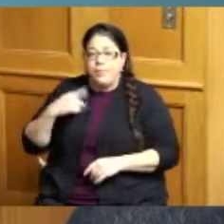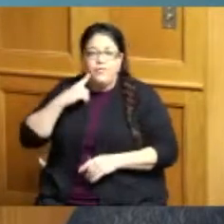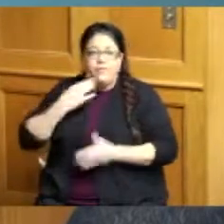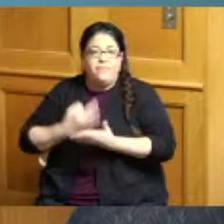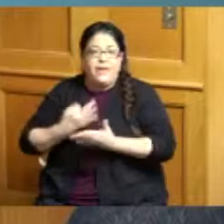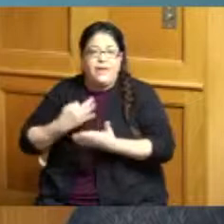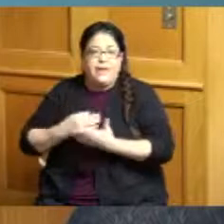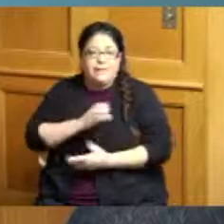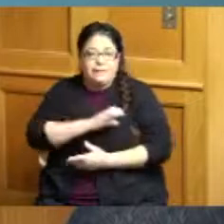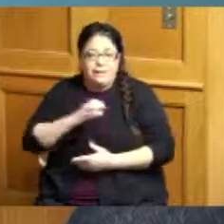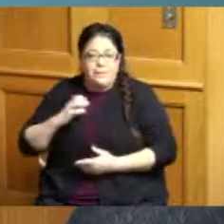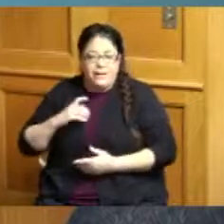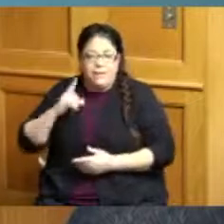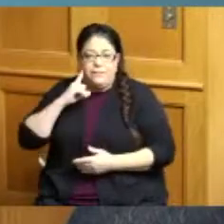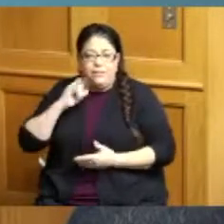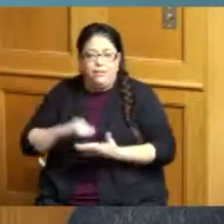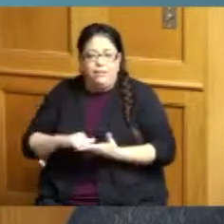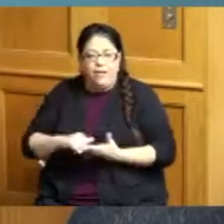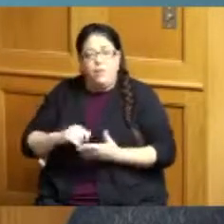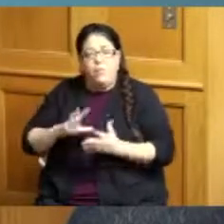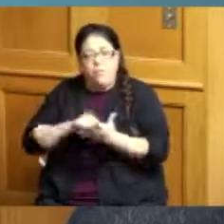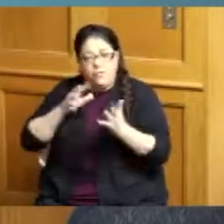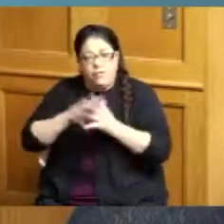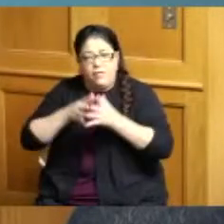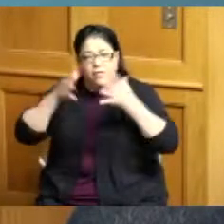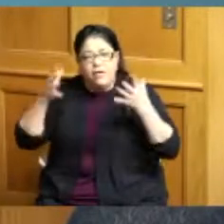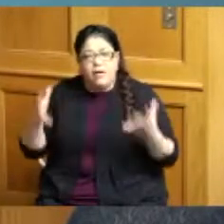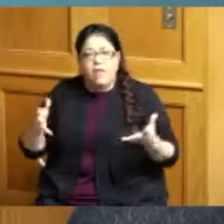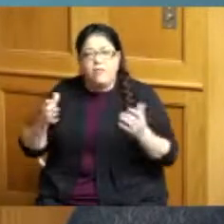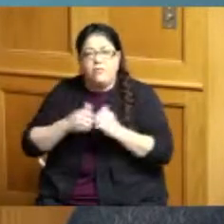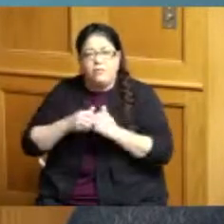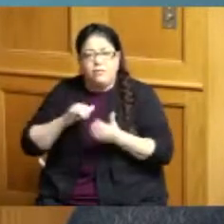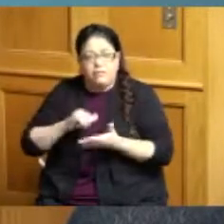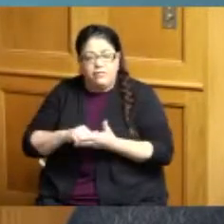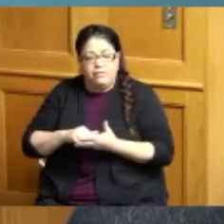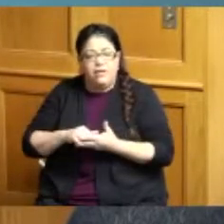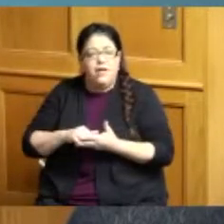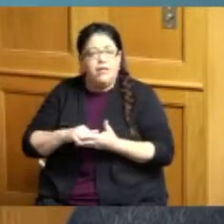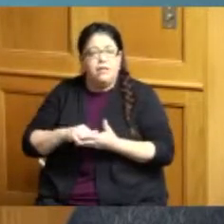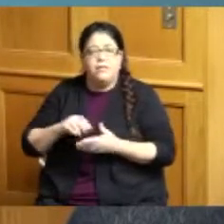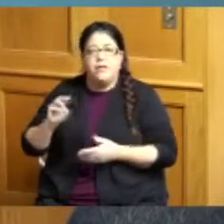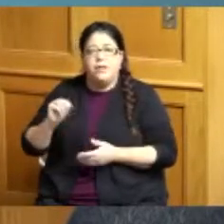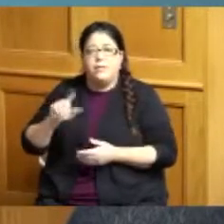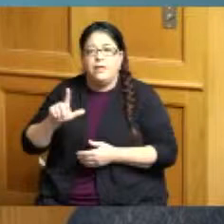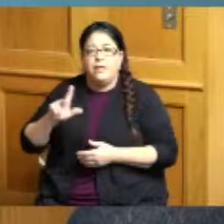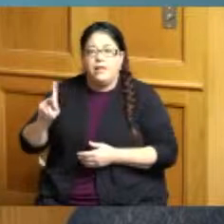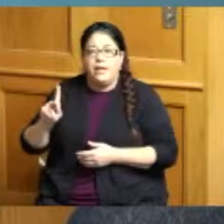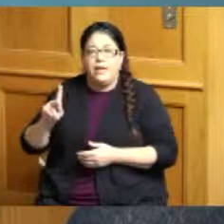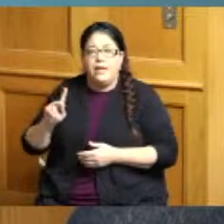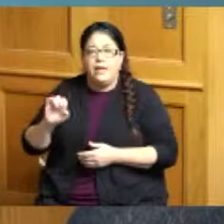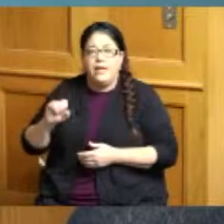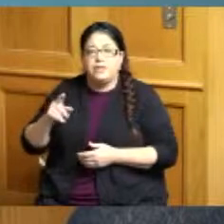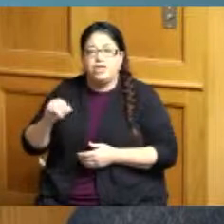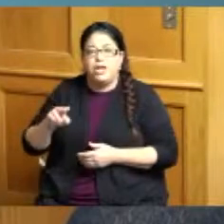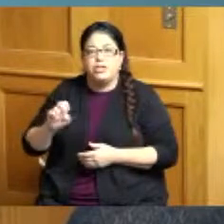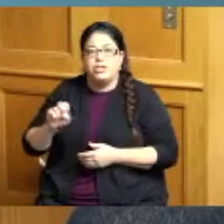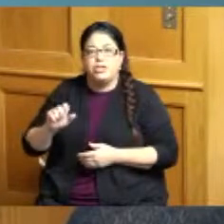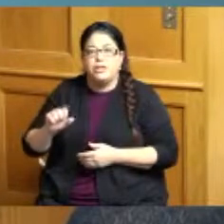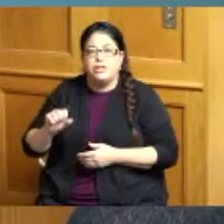and learned a whole lot it was very instrumental in the MLK exchange and for me any I was just